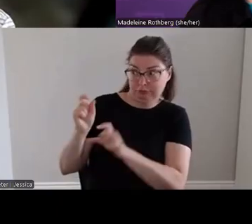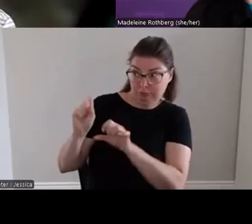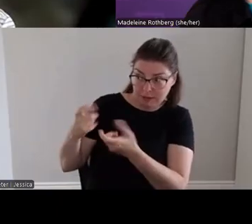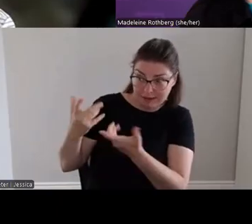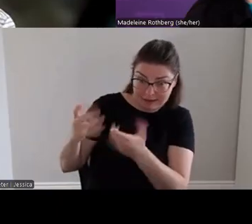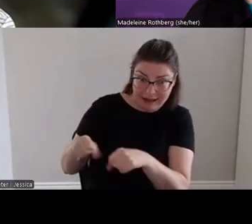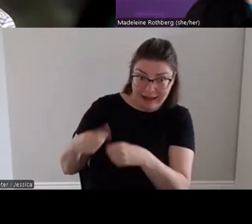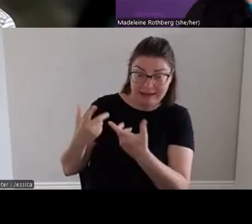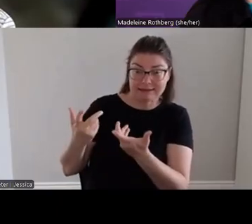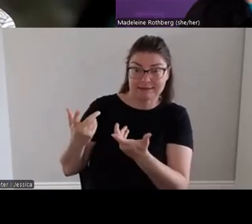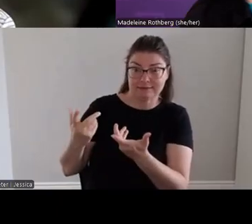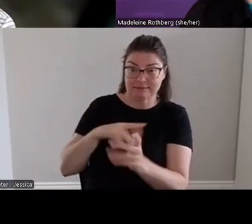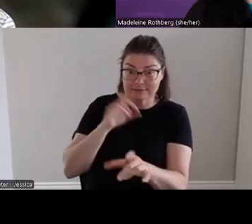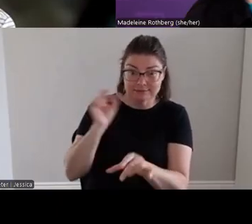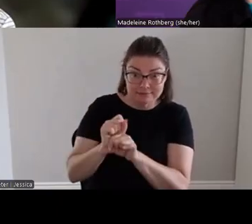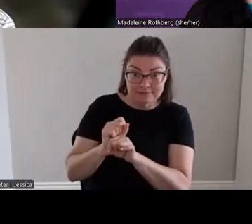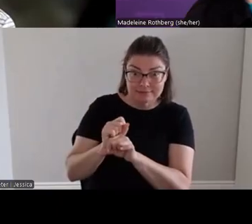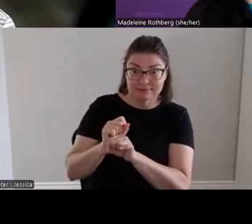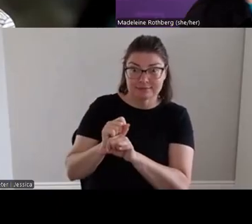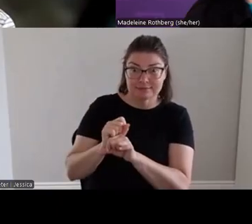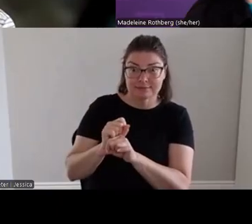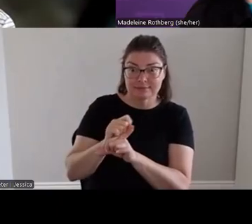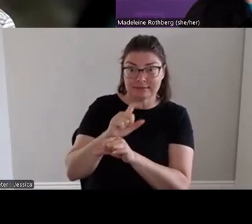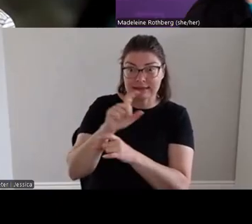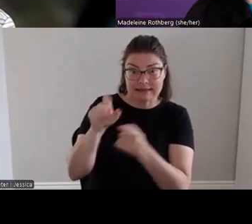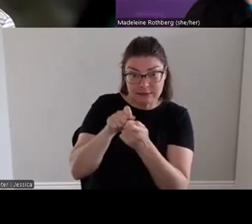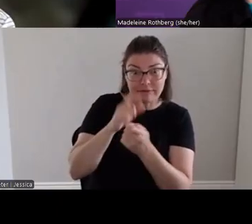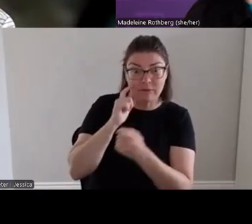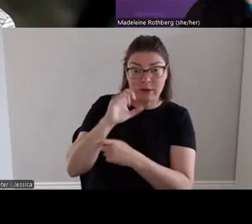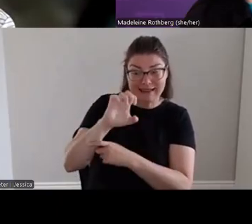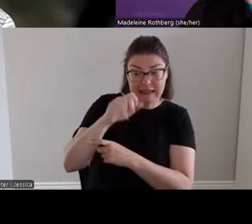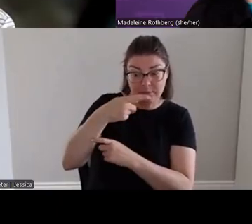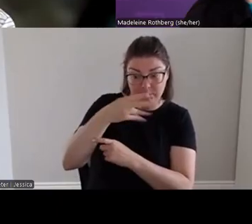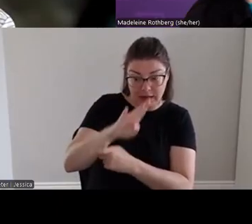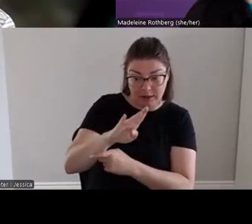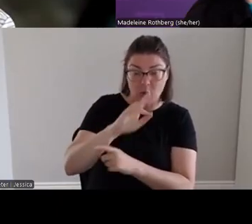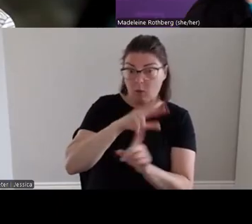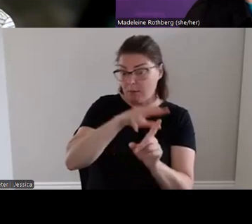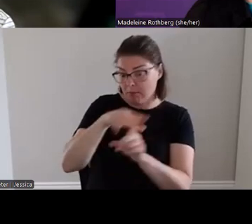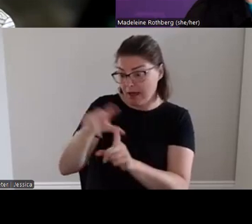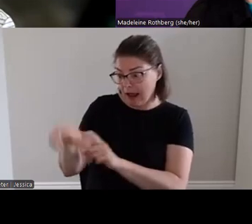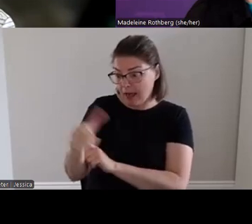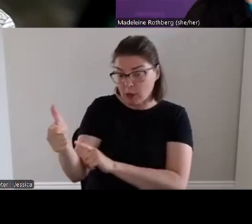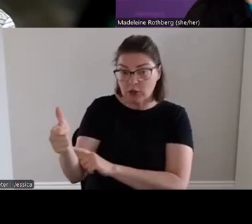if, if we can really, if those really are specific for EPUB, or can they be applied